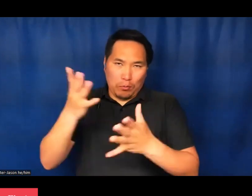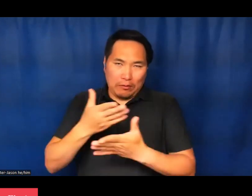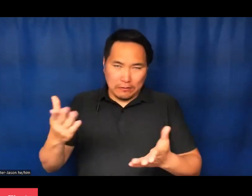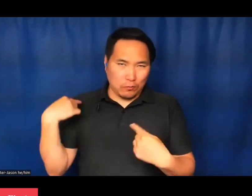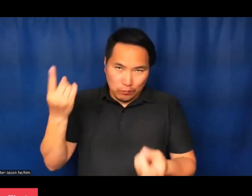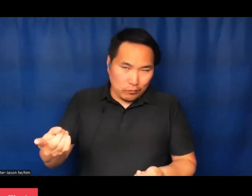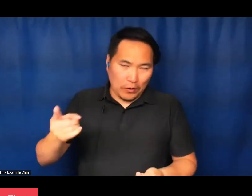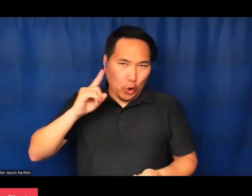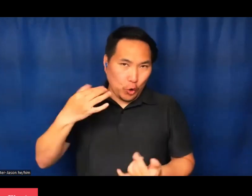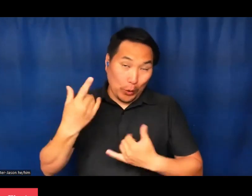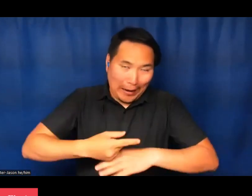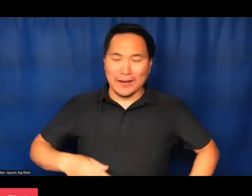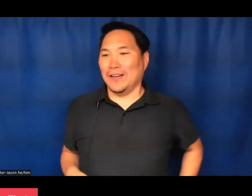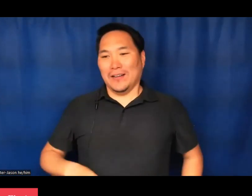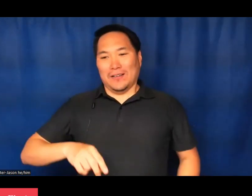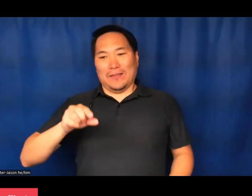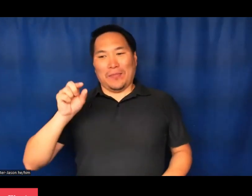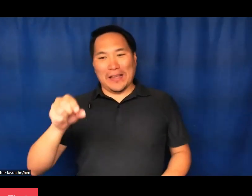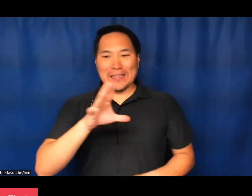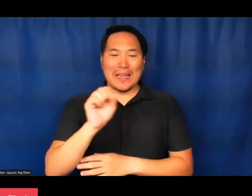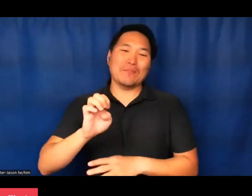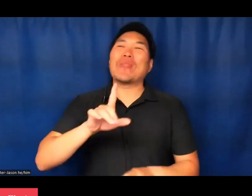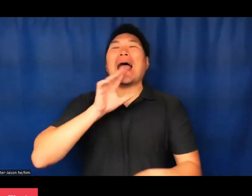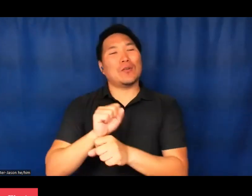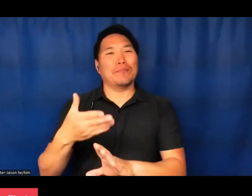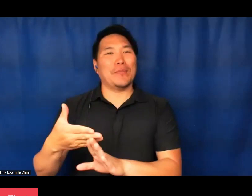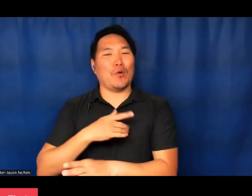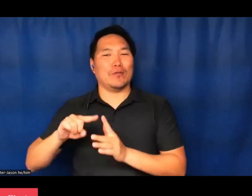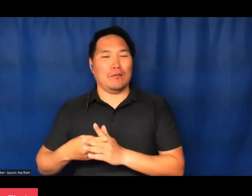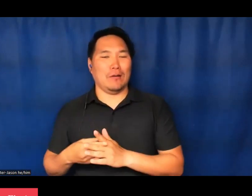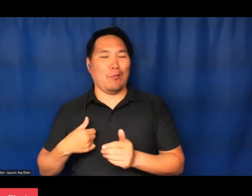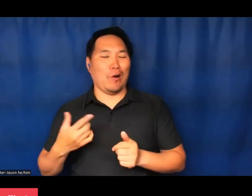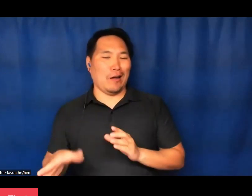The case that, well, before I do that, let me just make a comment.